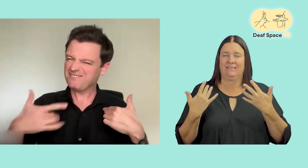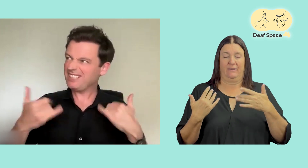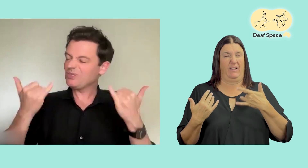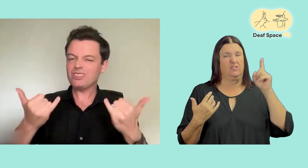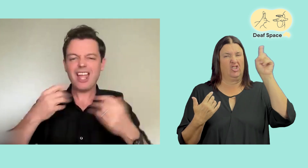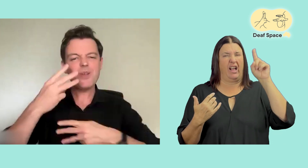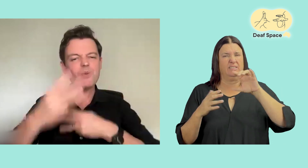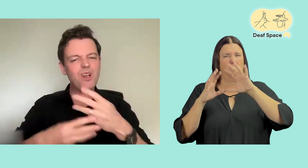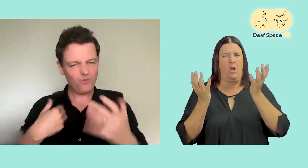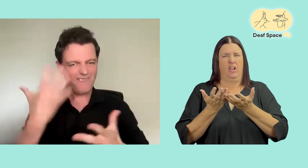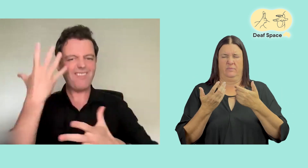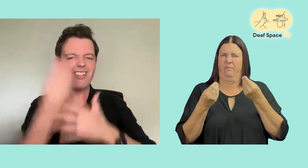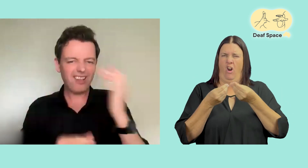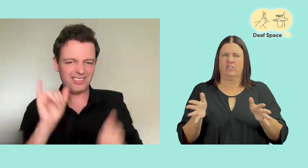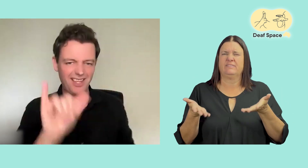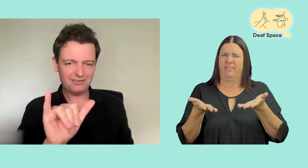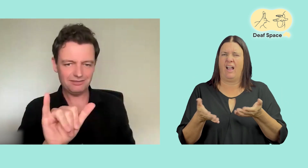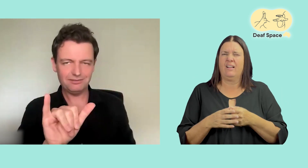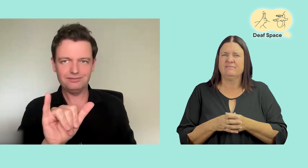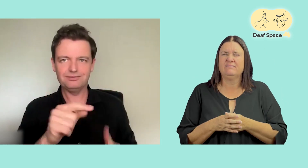I feel like in today's world, we've lost that.